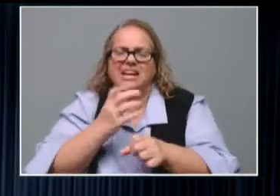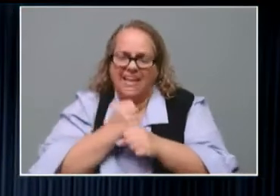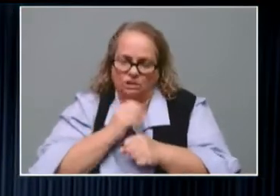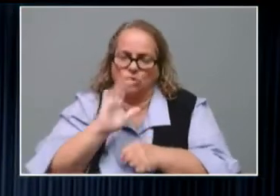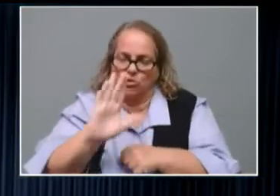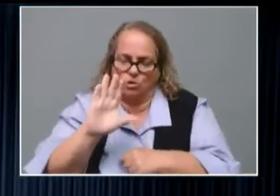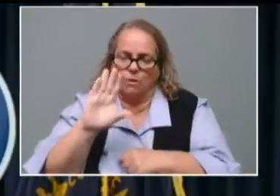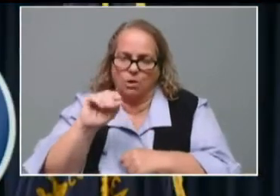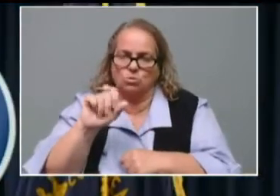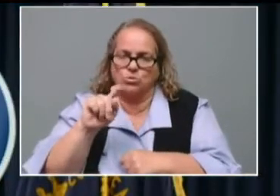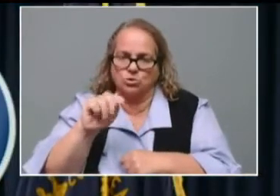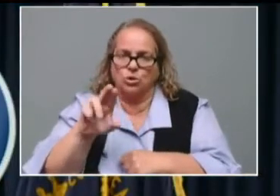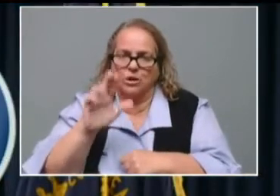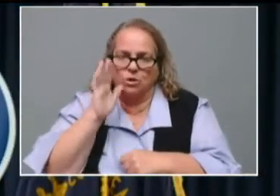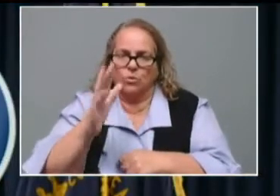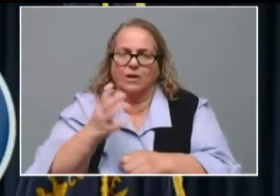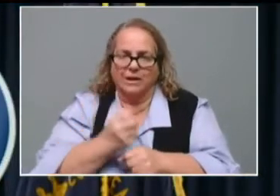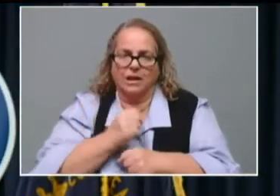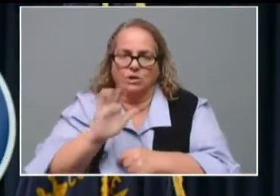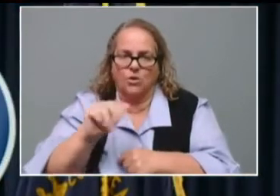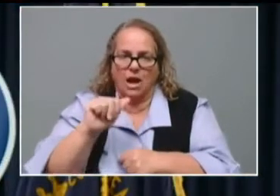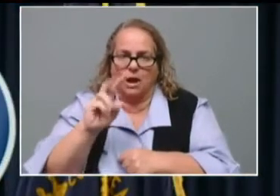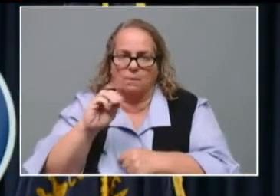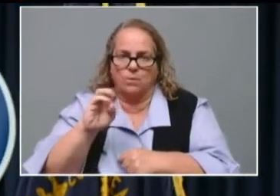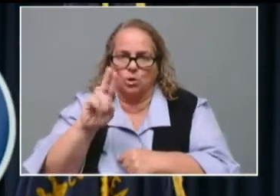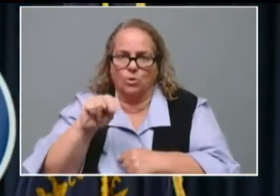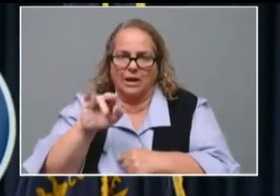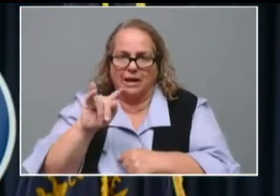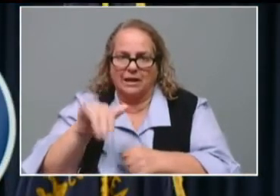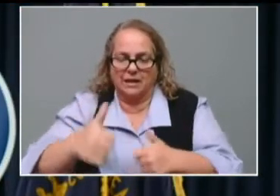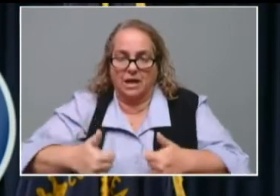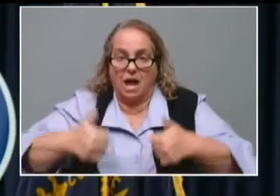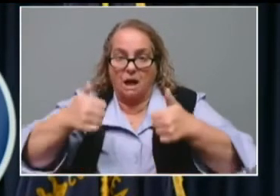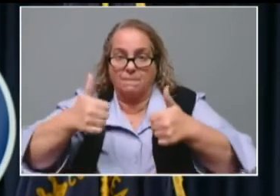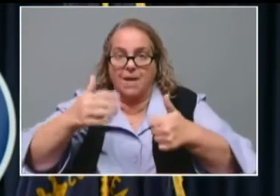immunity back up and I believe it will be as important as the new people. We